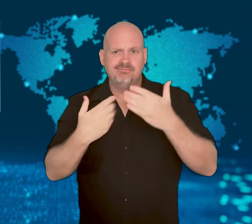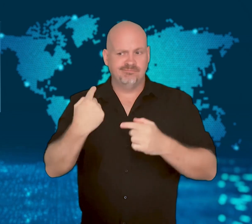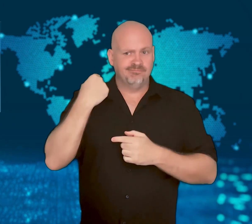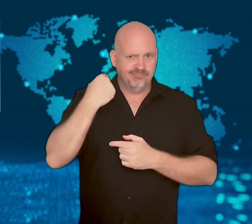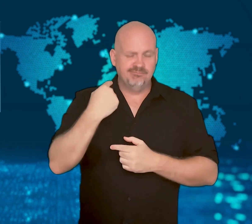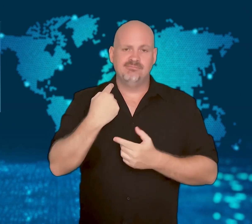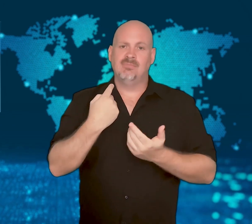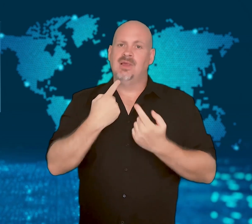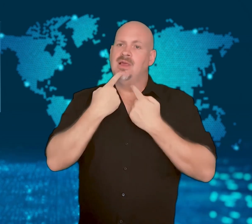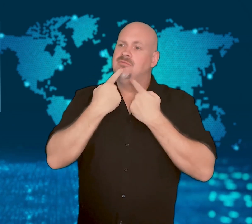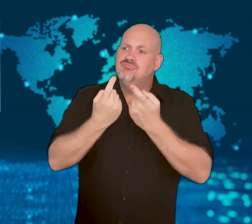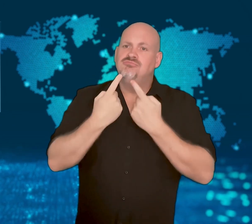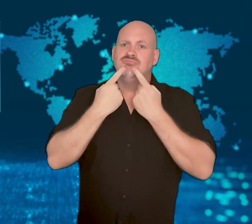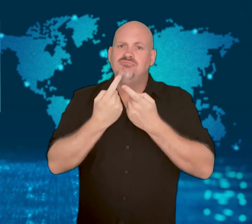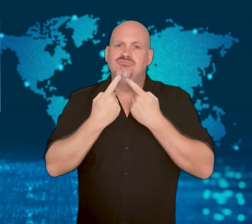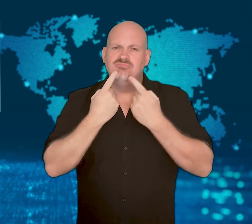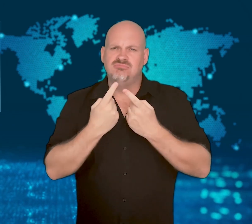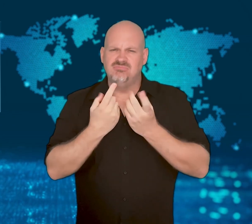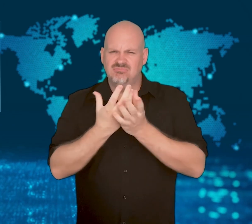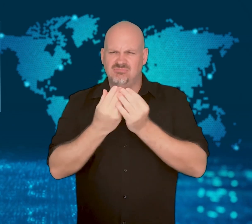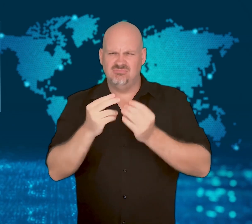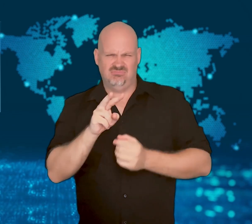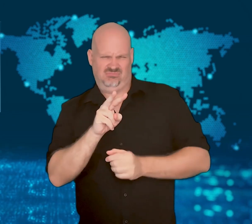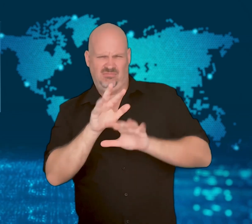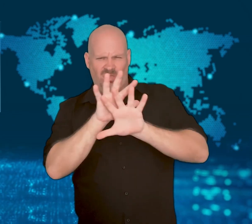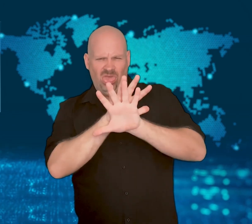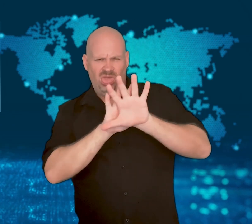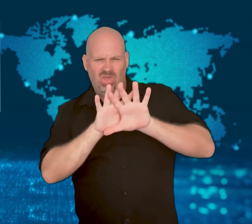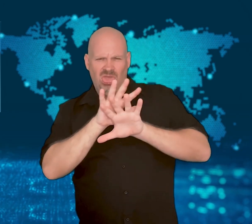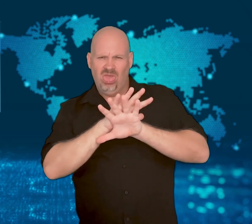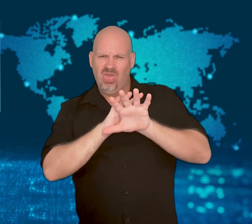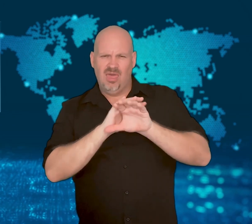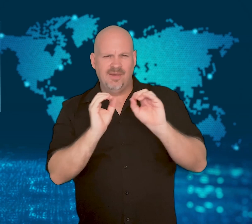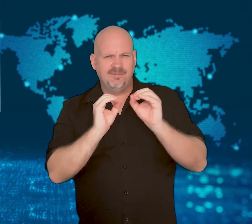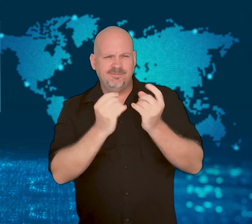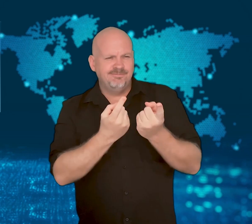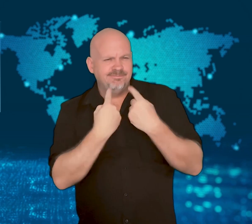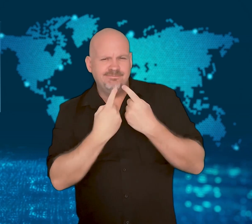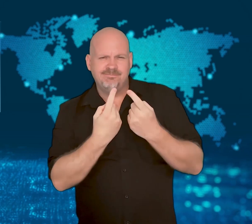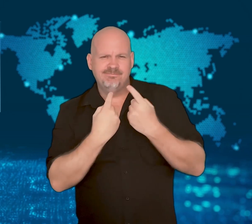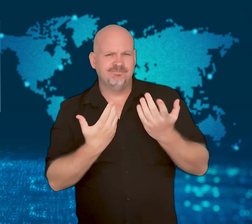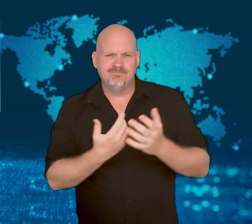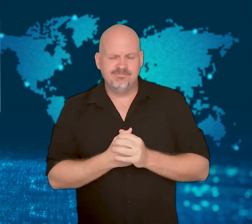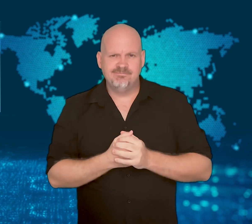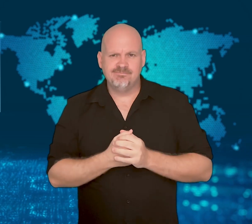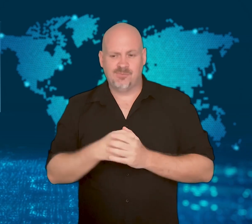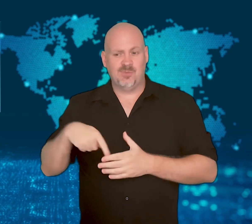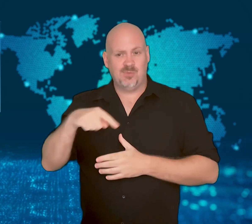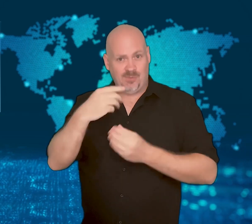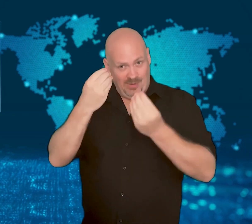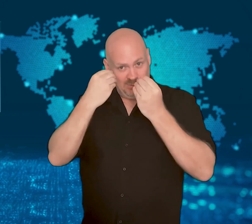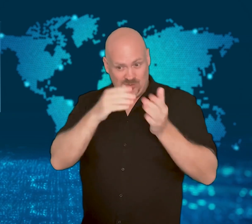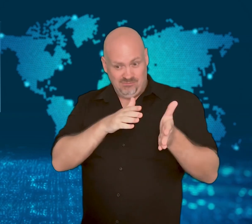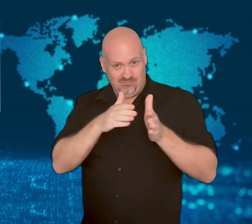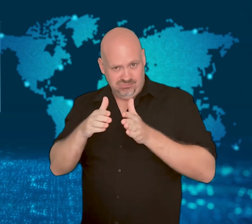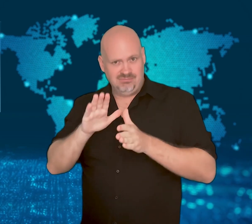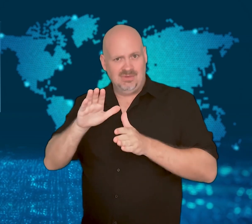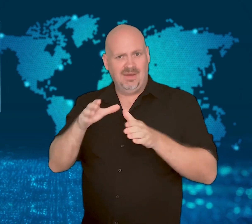Murillo left many questions unanswered, and the relatives of the students have